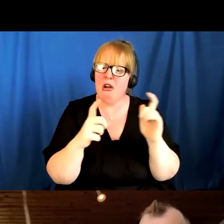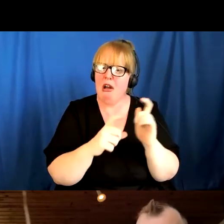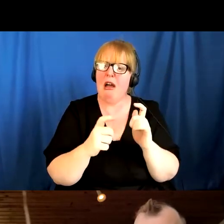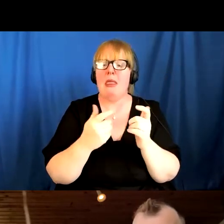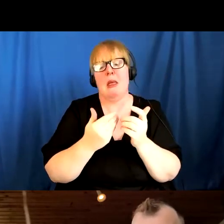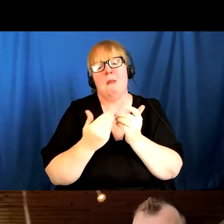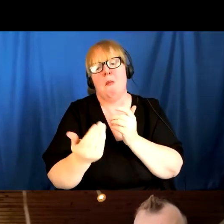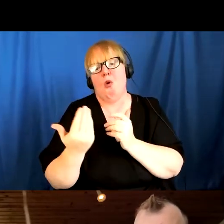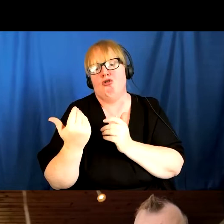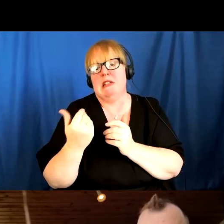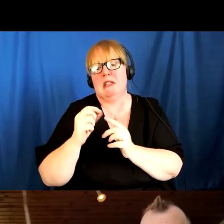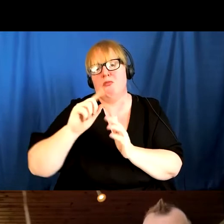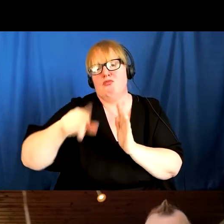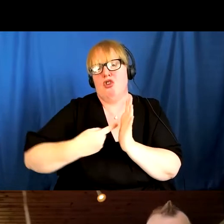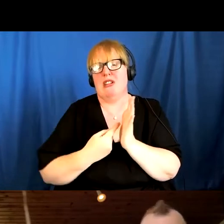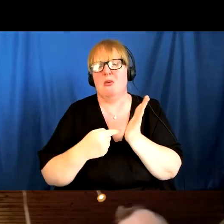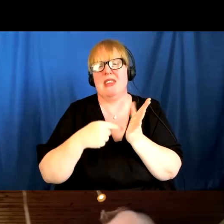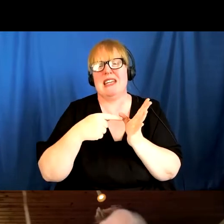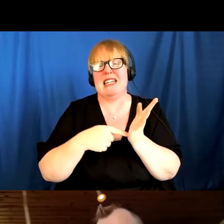which I did like the Tate St. Ives - a commission, which was called